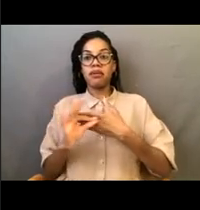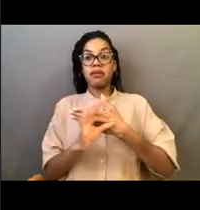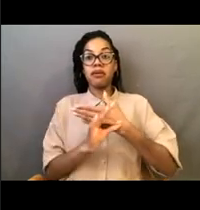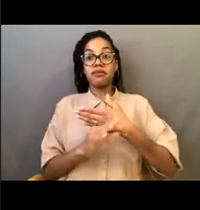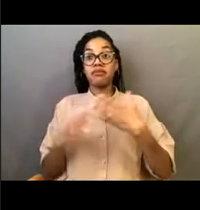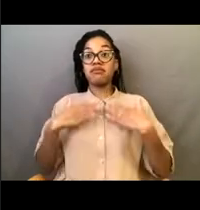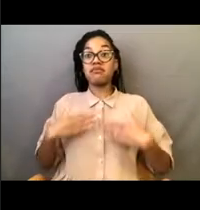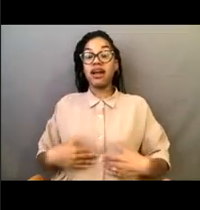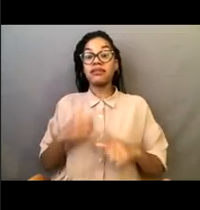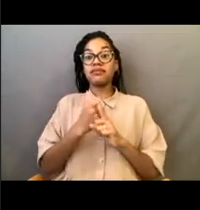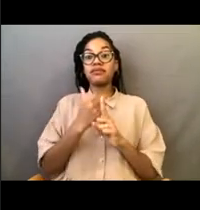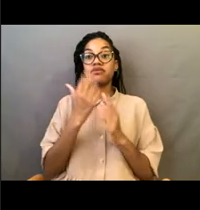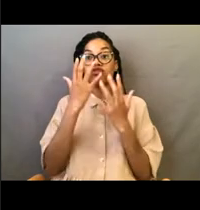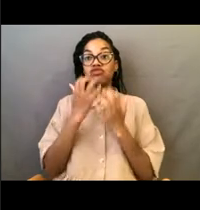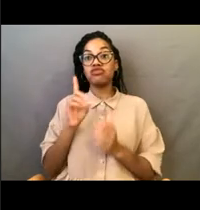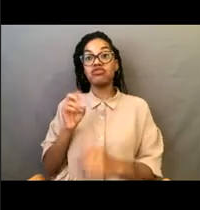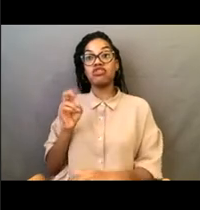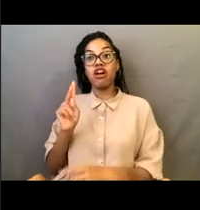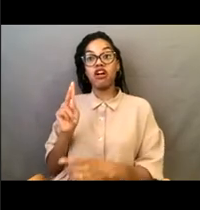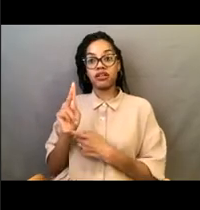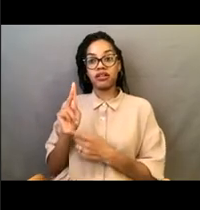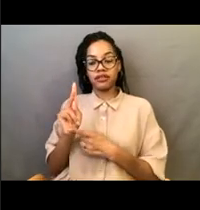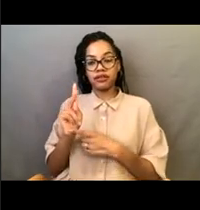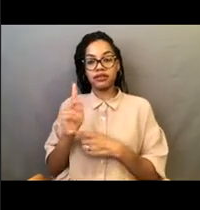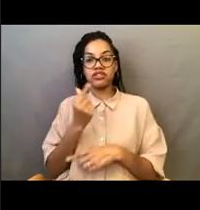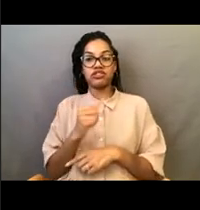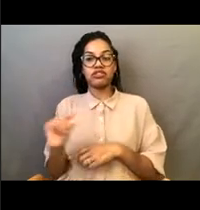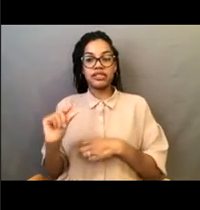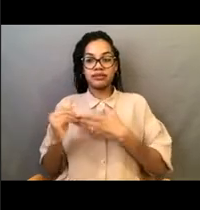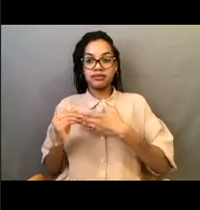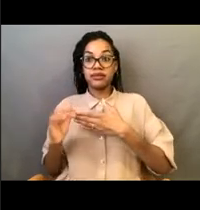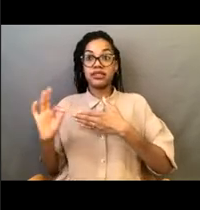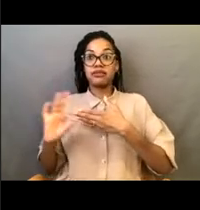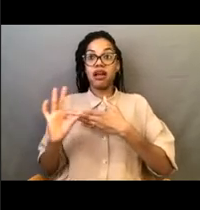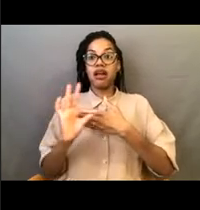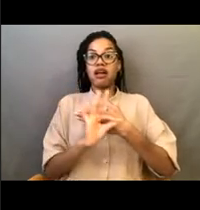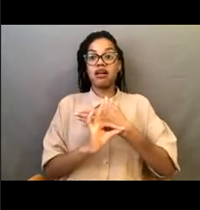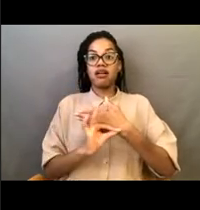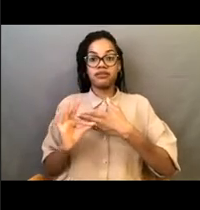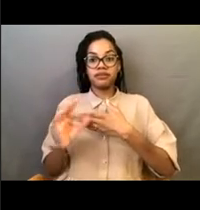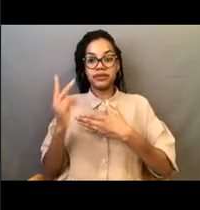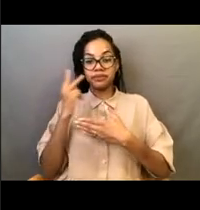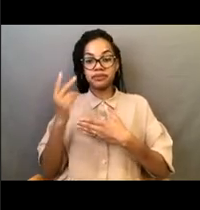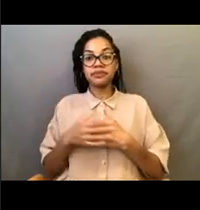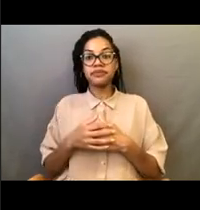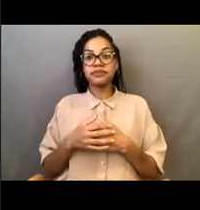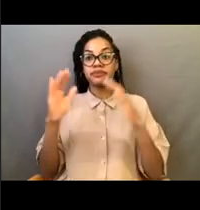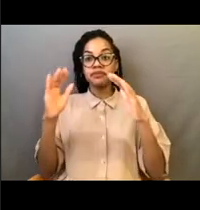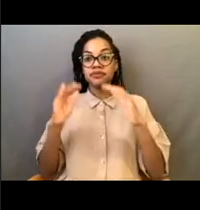That's a key characteristic of a lake trout. Next in this picture, you can also see that it has forked tail.